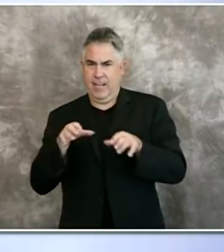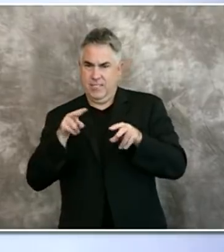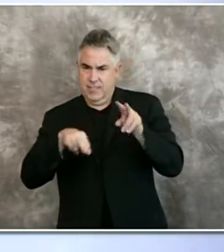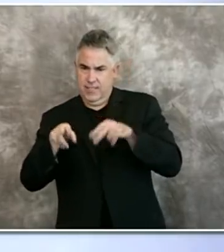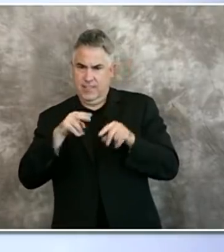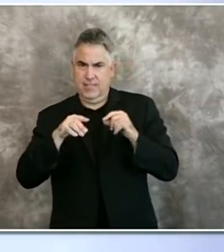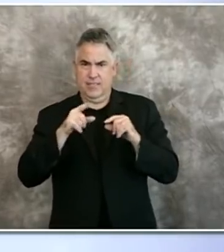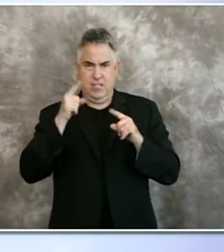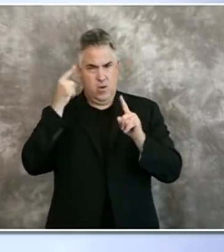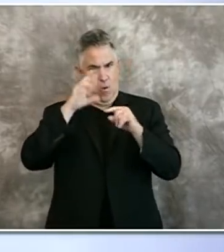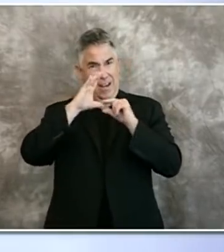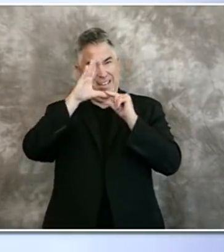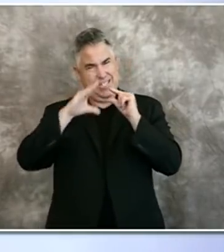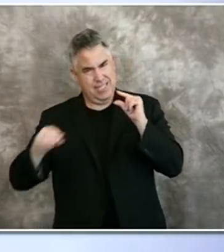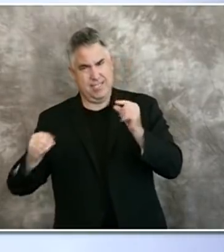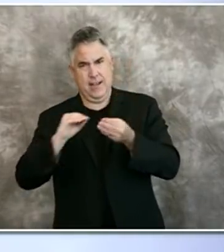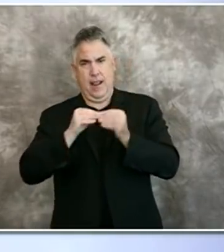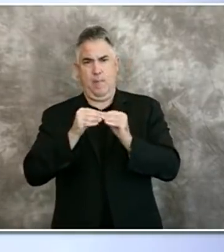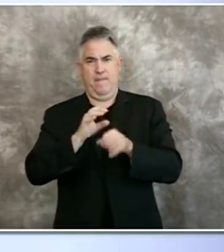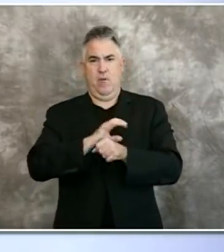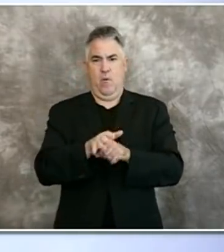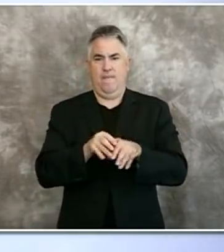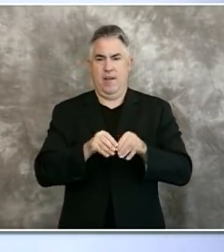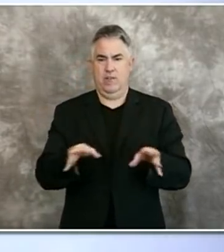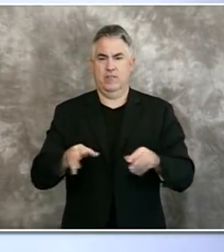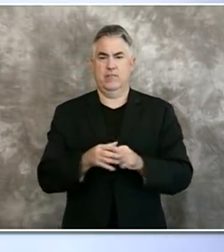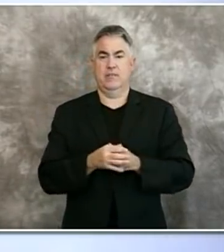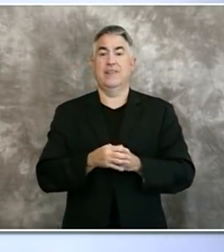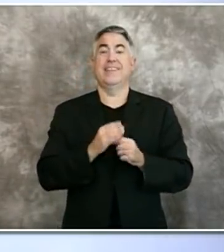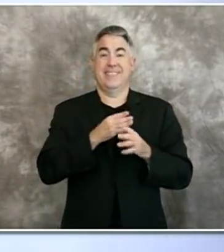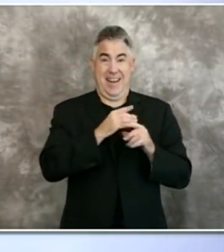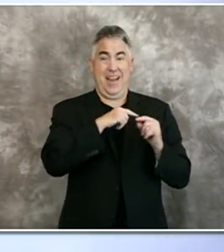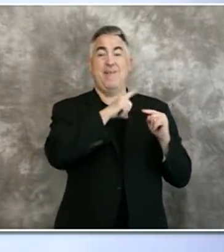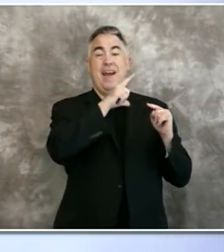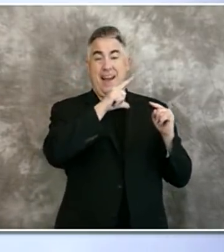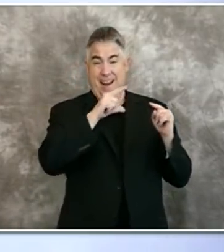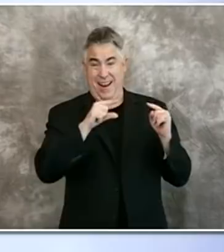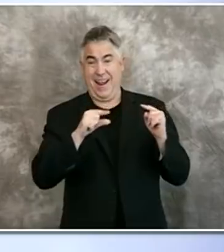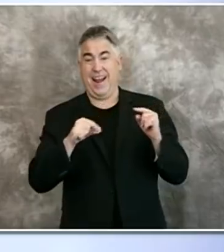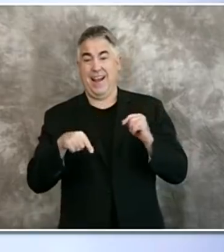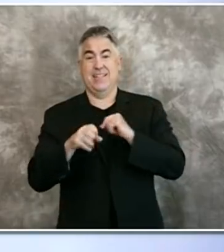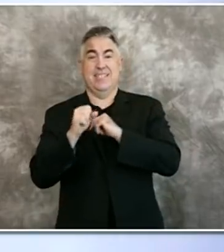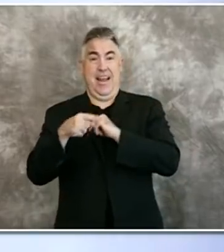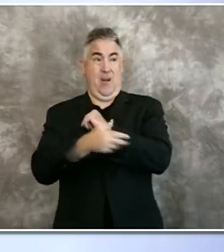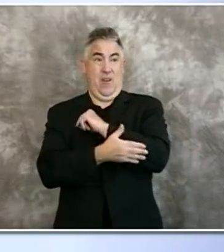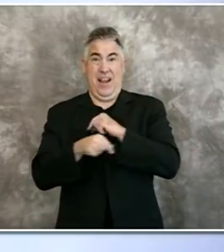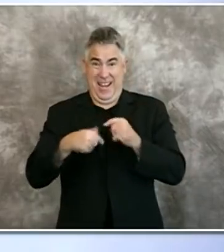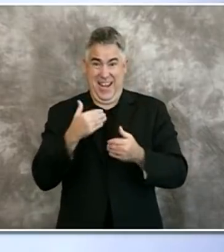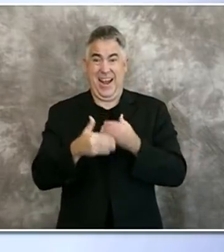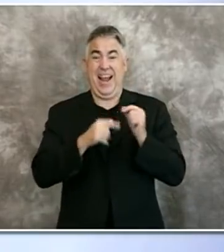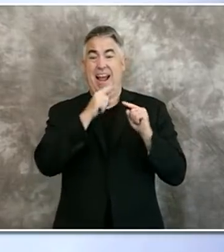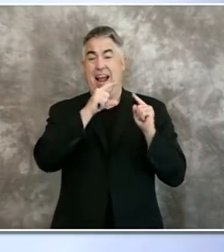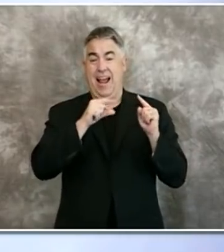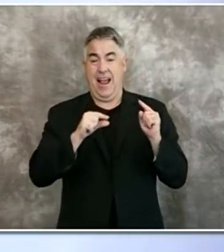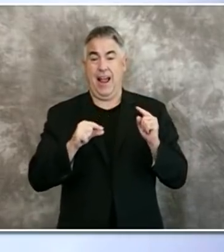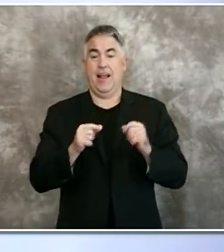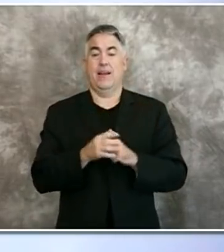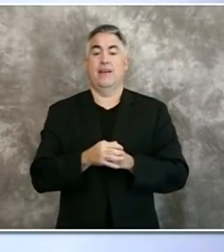MARCH IN PARTICULAR APRIL WE CAME TOGETHER ALL WITH A MONTH OF ACTION TO FLATTEN THE CURVE. WE DID THAT INCREDIBLY